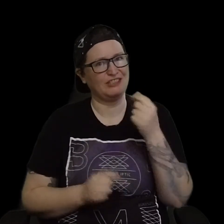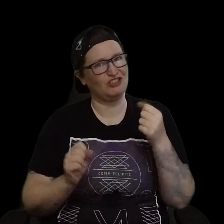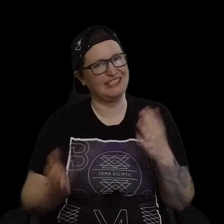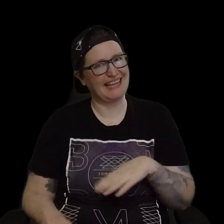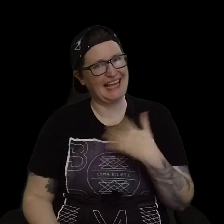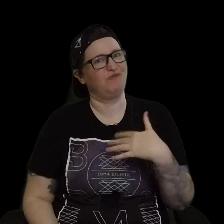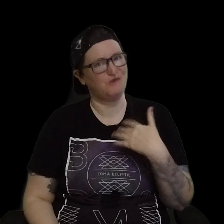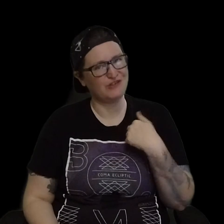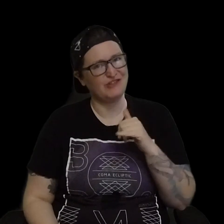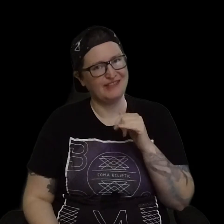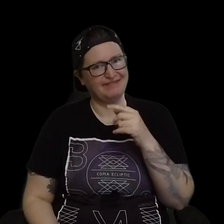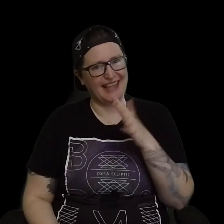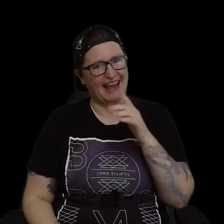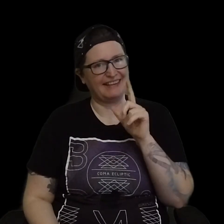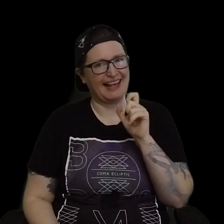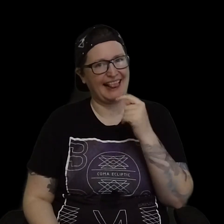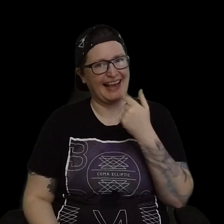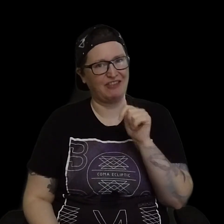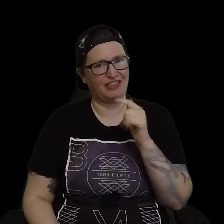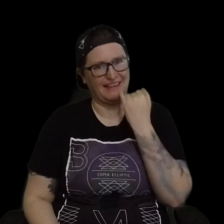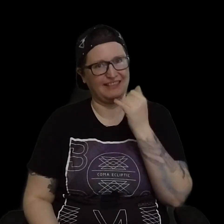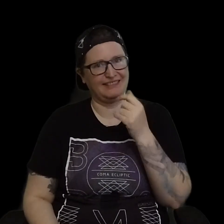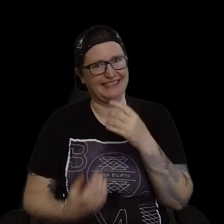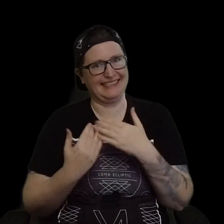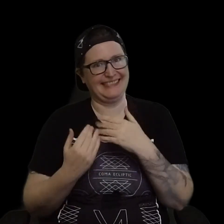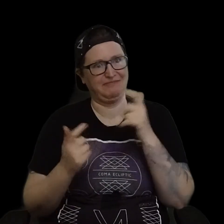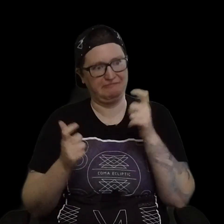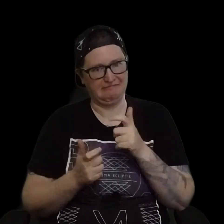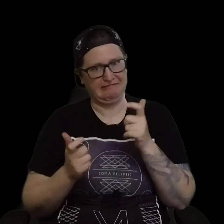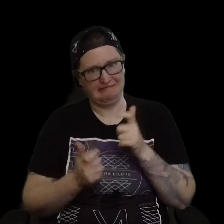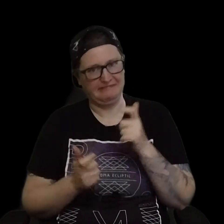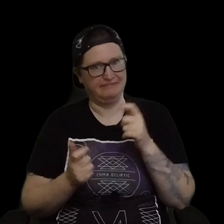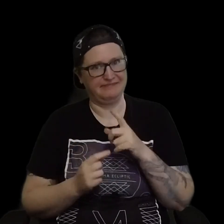seems kind of a high risk situation if you could die it's kind of lethal you know you could easily